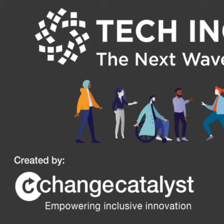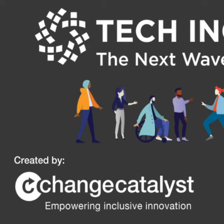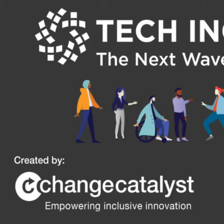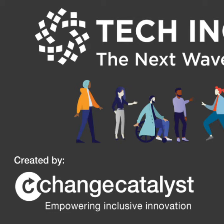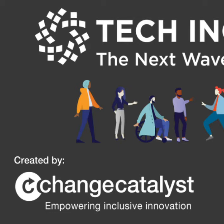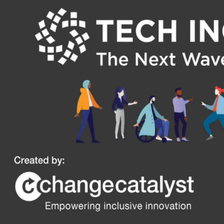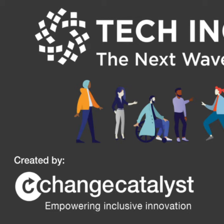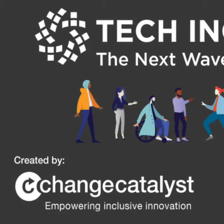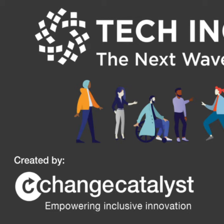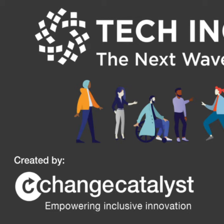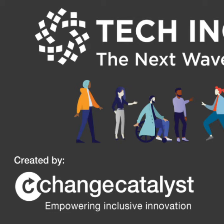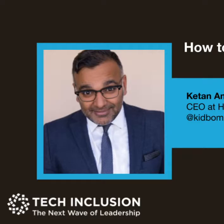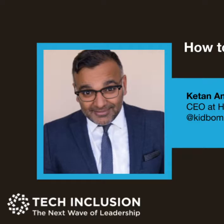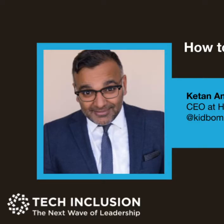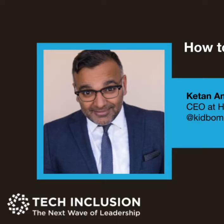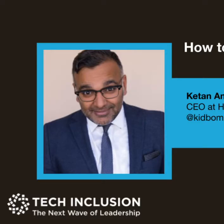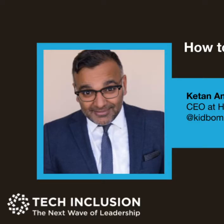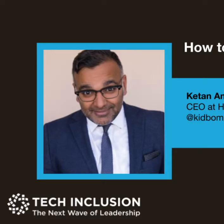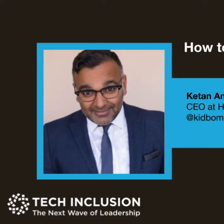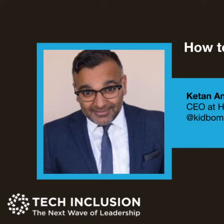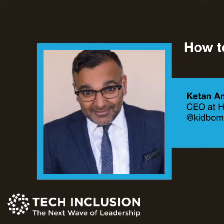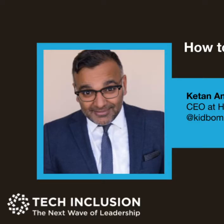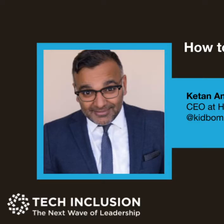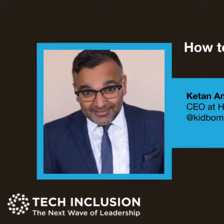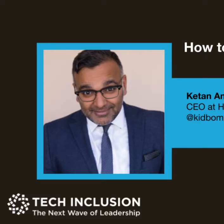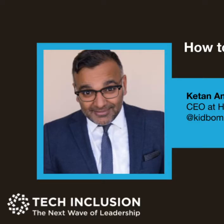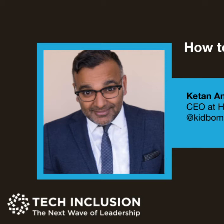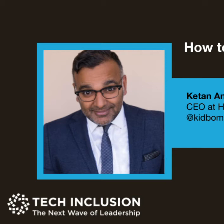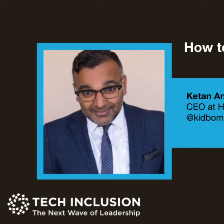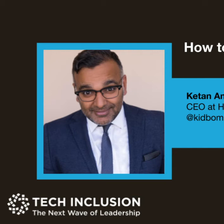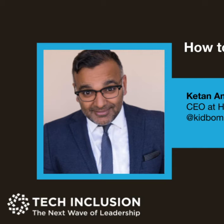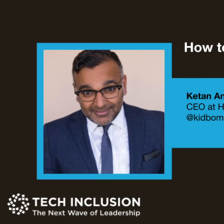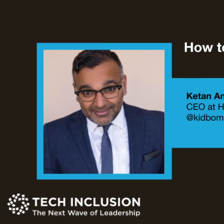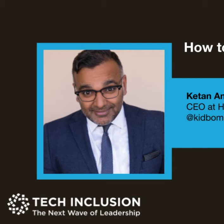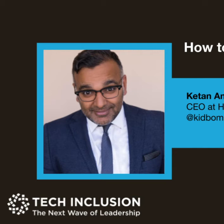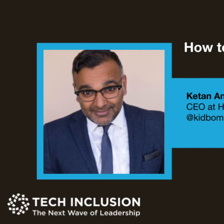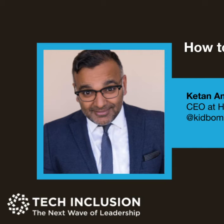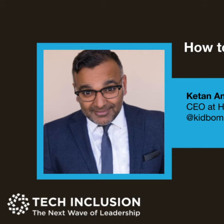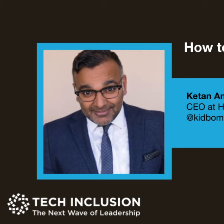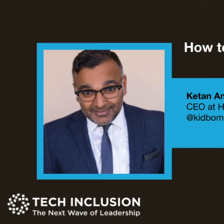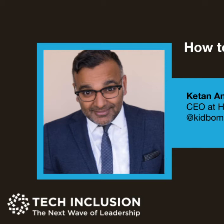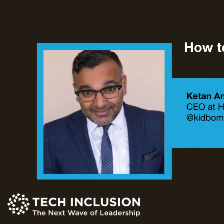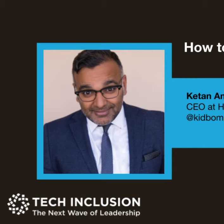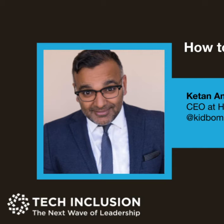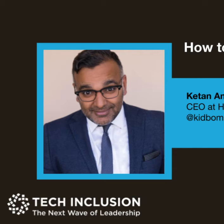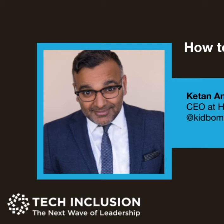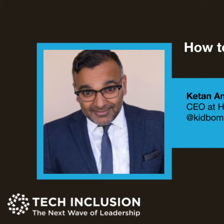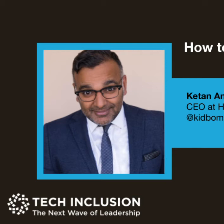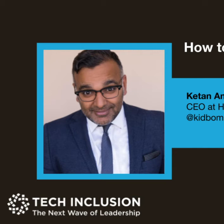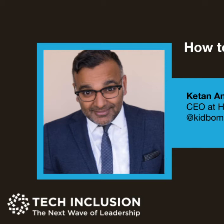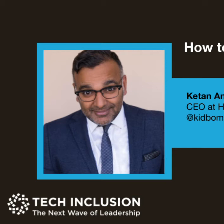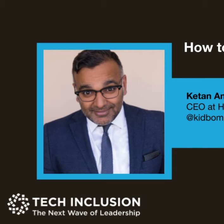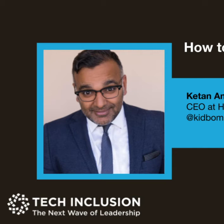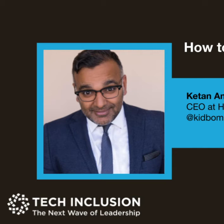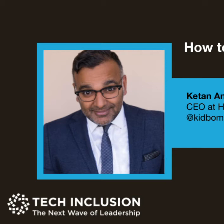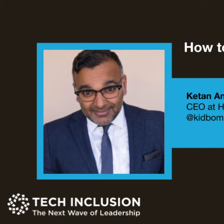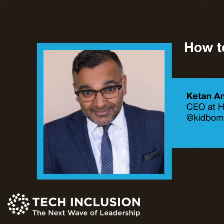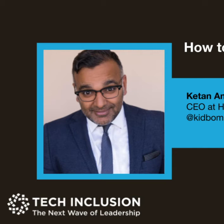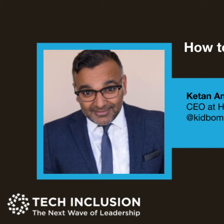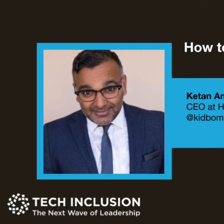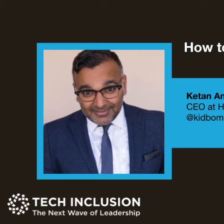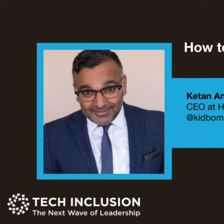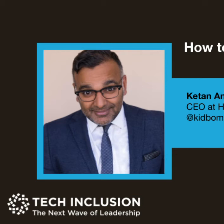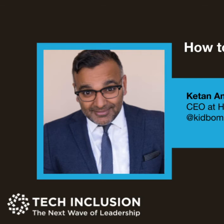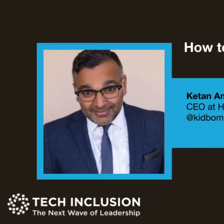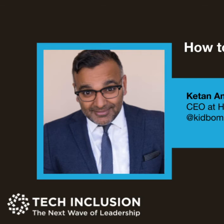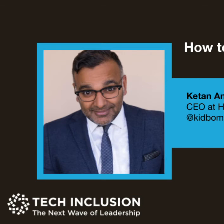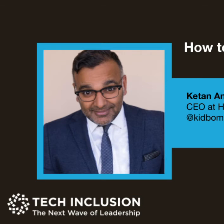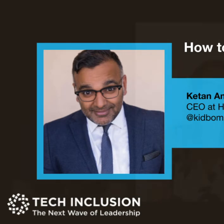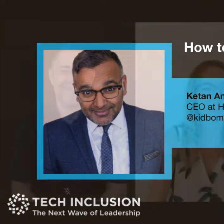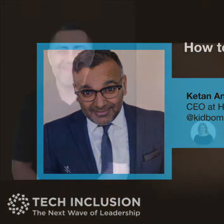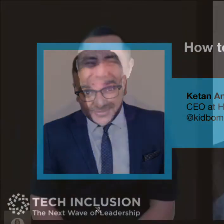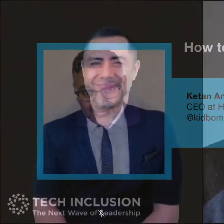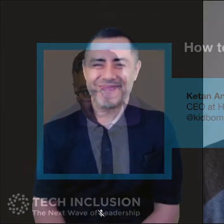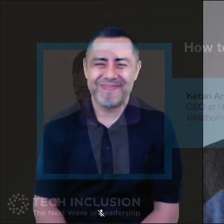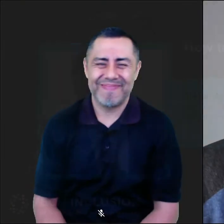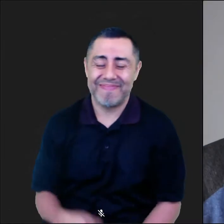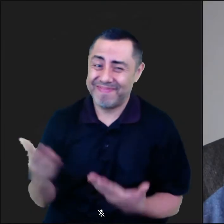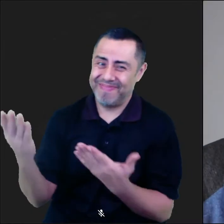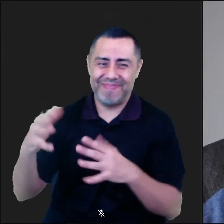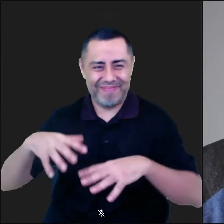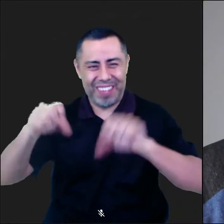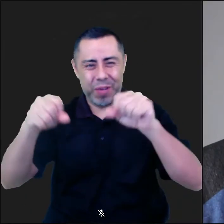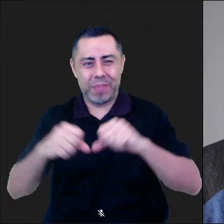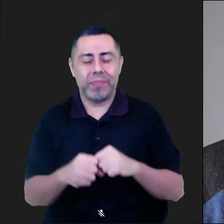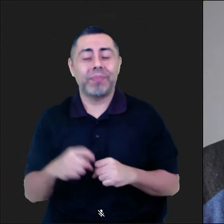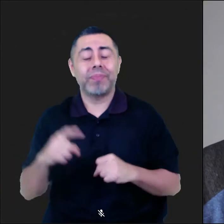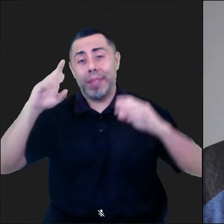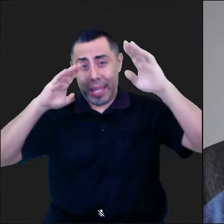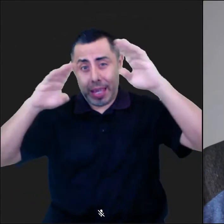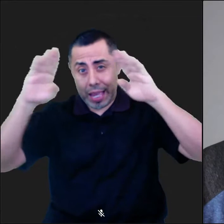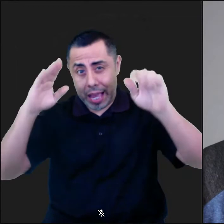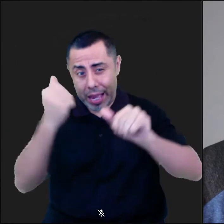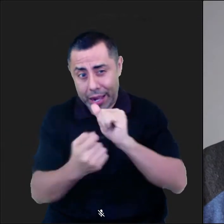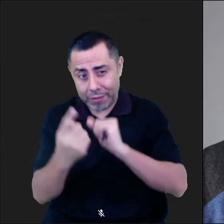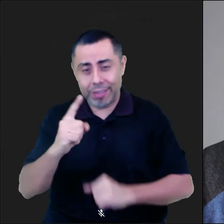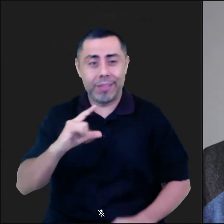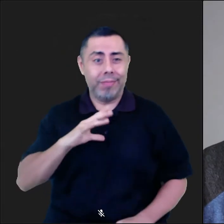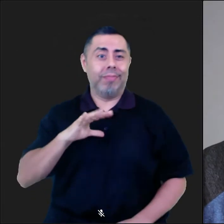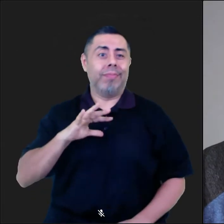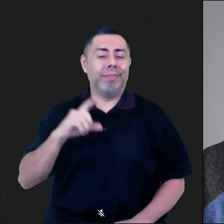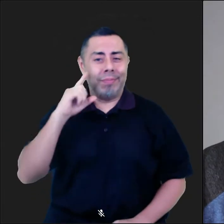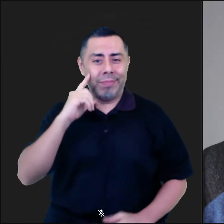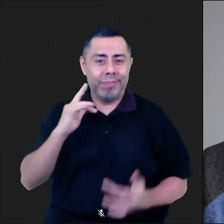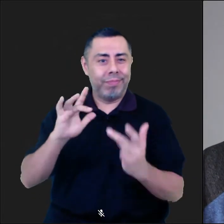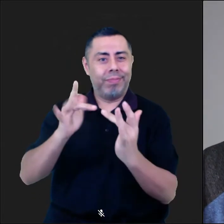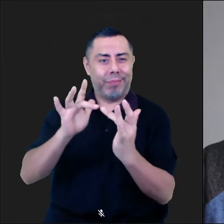um hi everyone it's nice to virtually meet all of you um i'm going to share my screen in a second